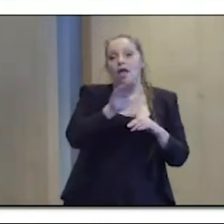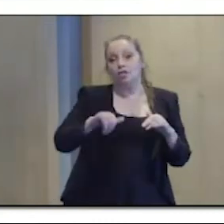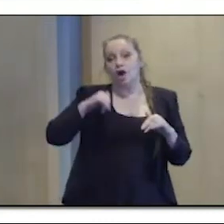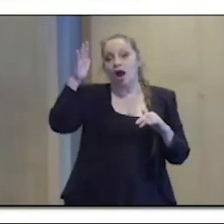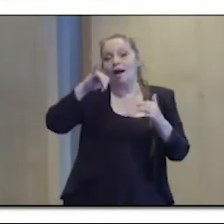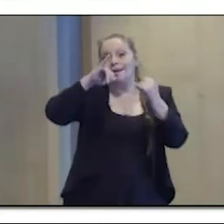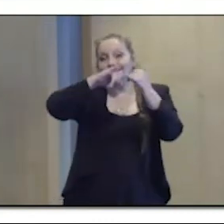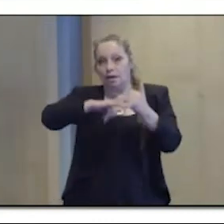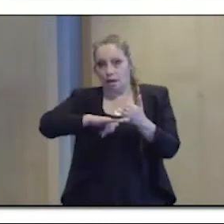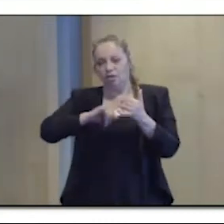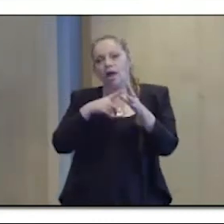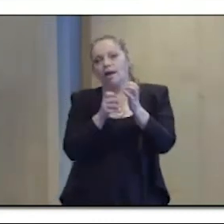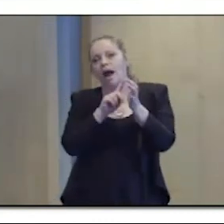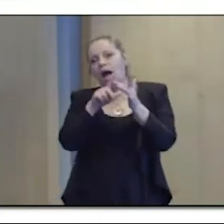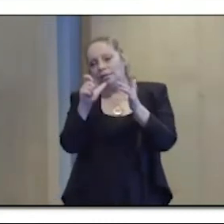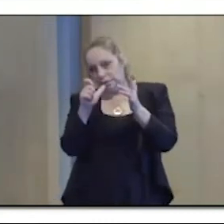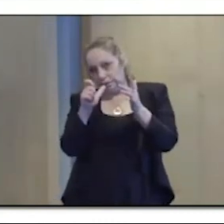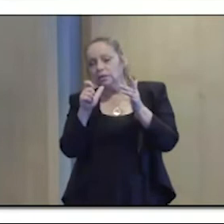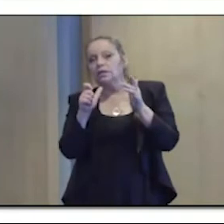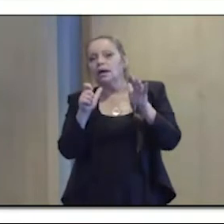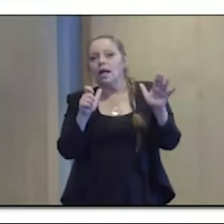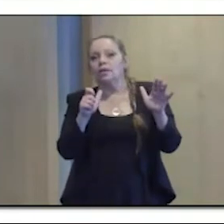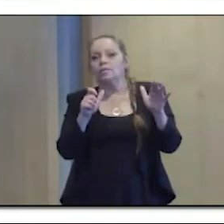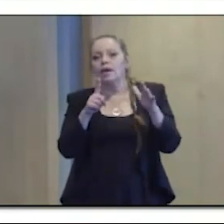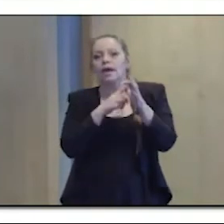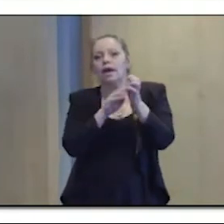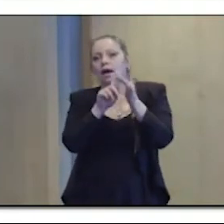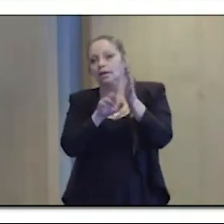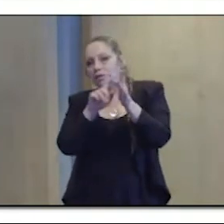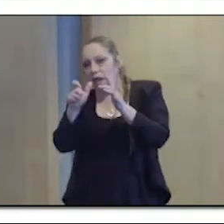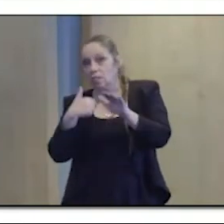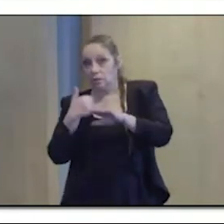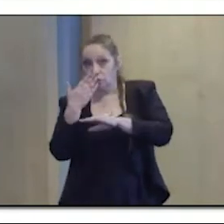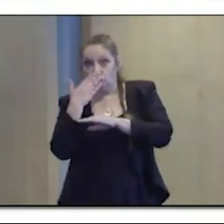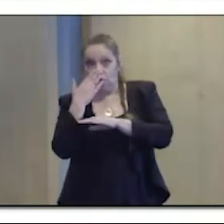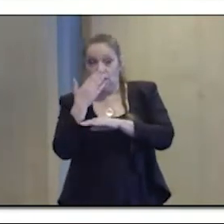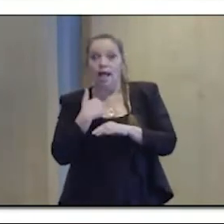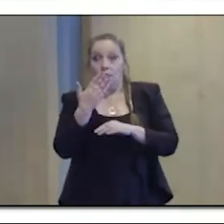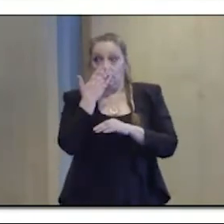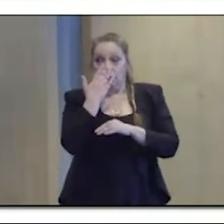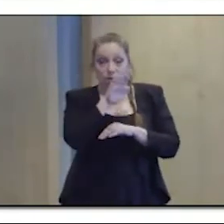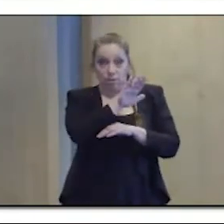like arctic at the back and and antarctic at the front. Across the front we've got the year